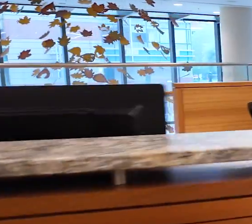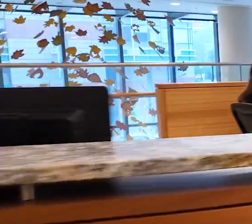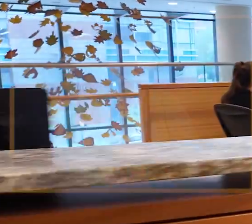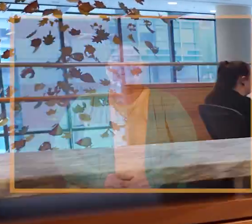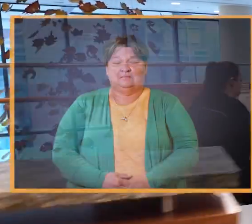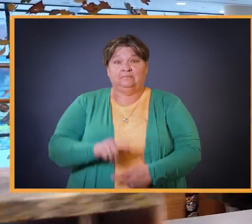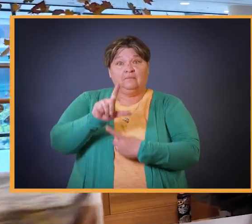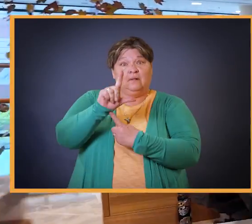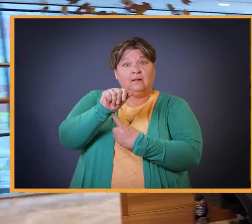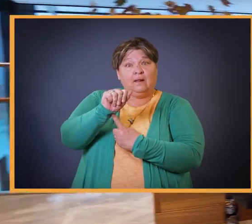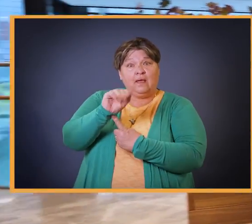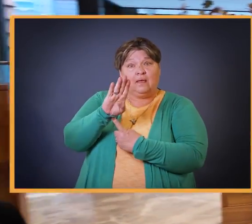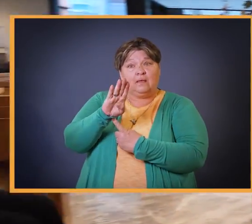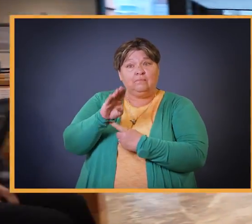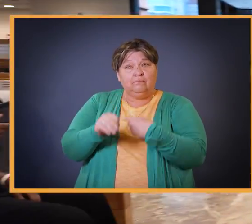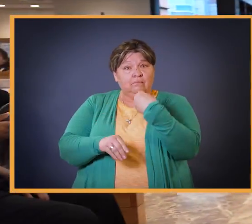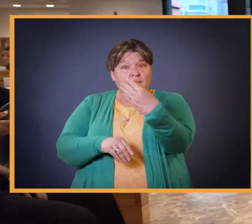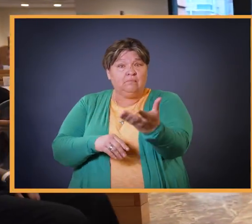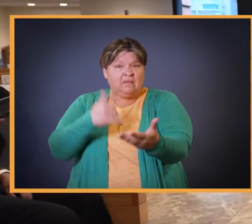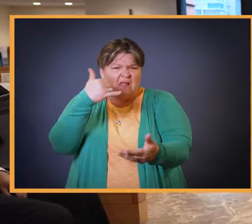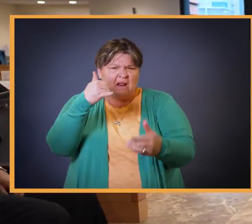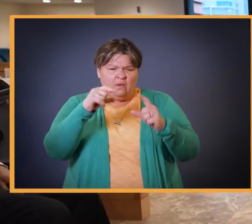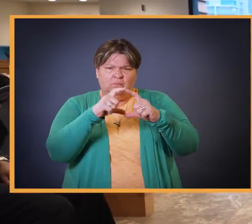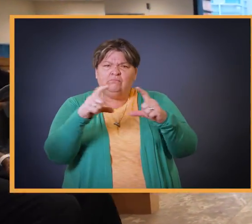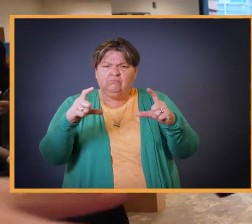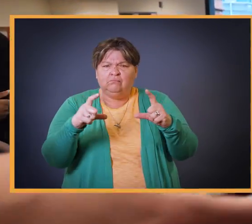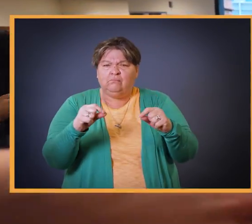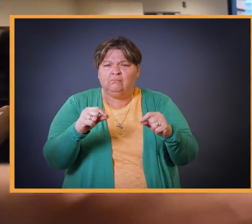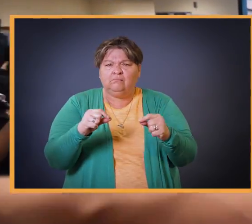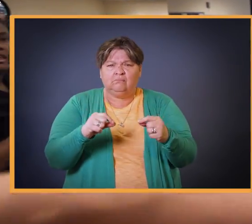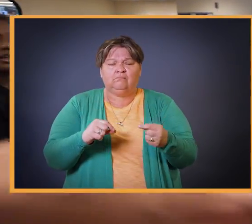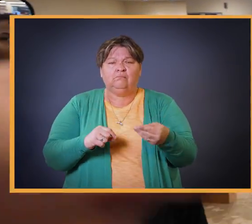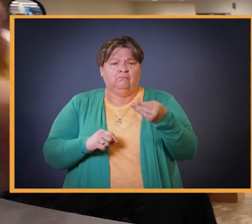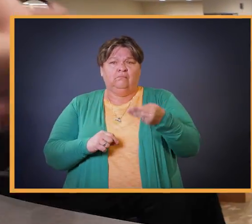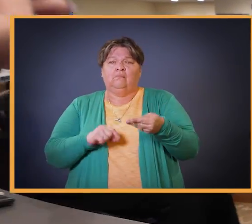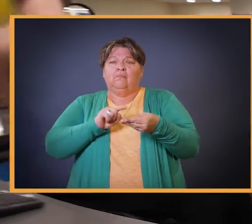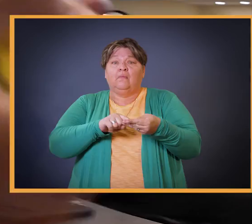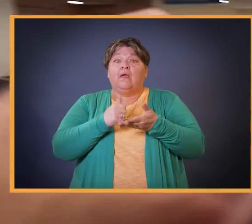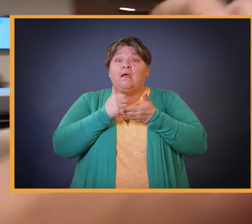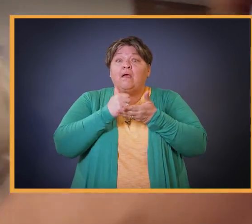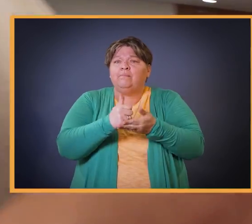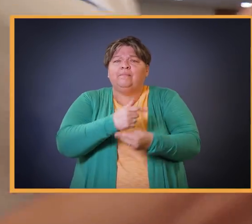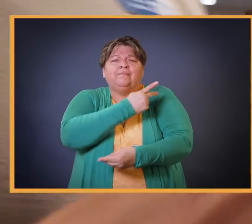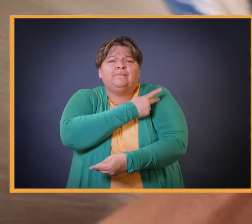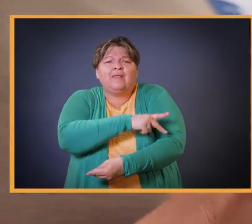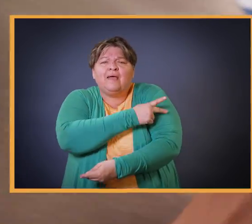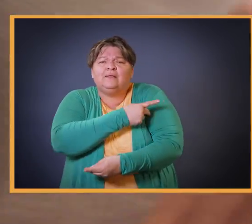At lab services, you will get a yellow badge (known as an RTLS badge) so staff can find you.